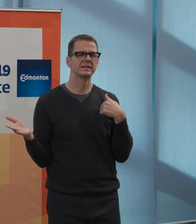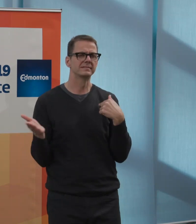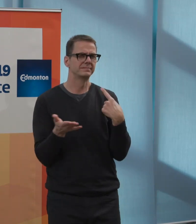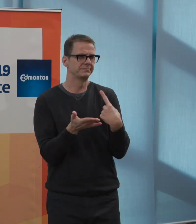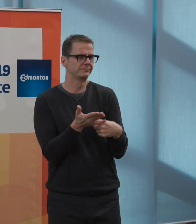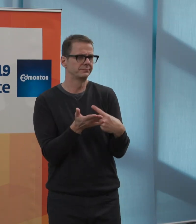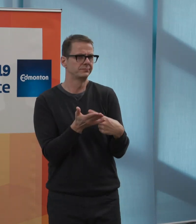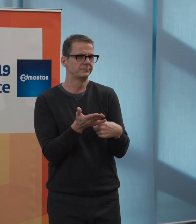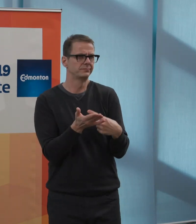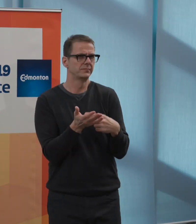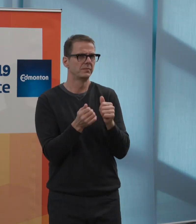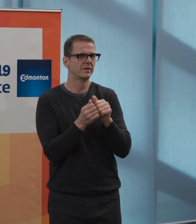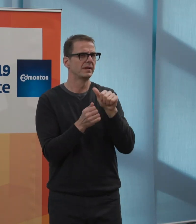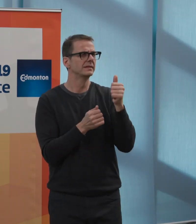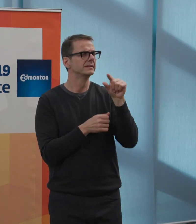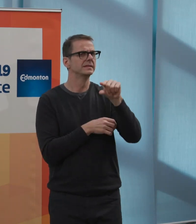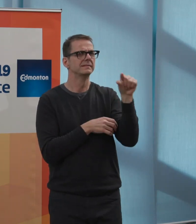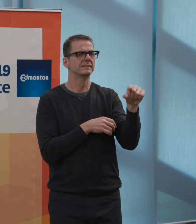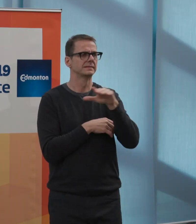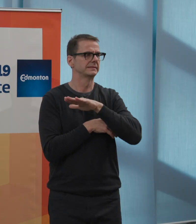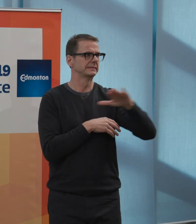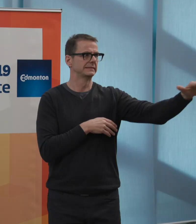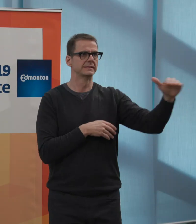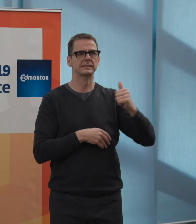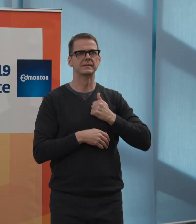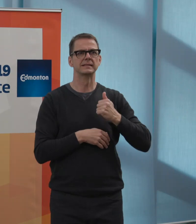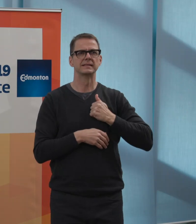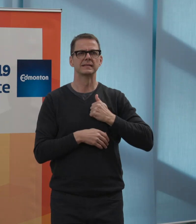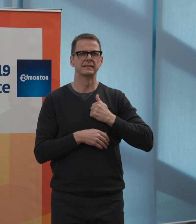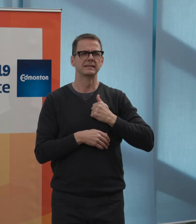understanding of of different measures or treatments that they're taking and